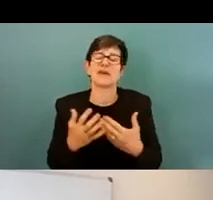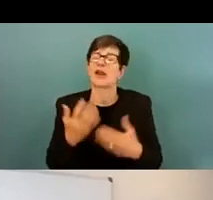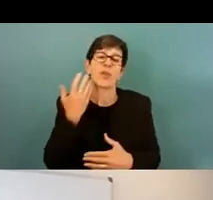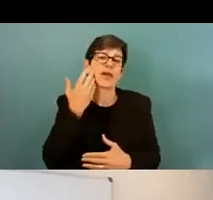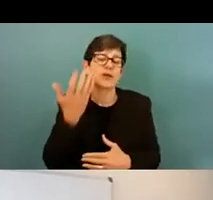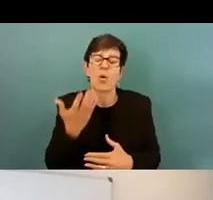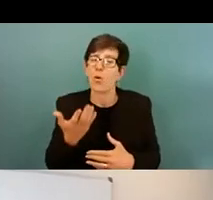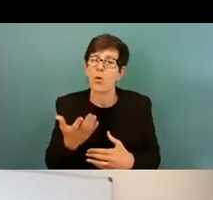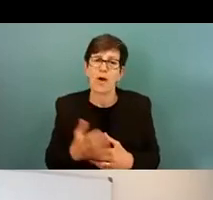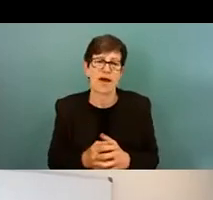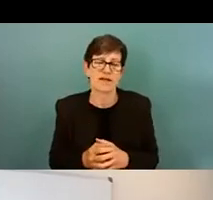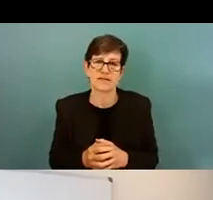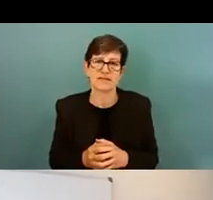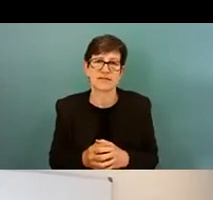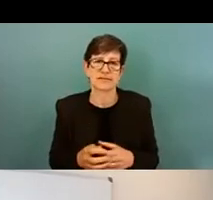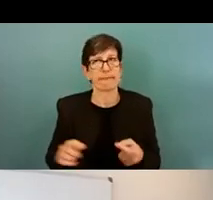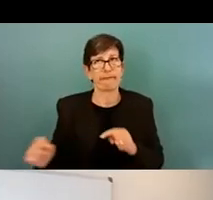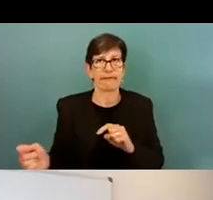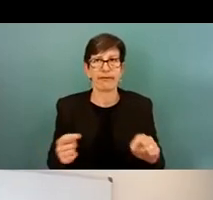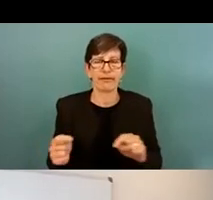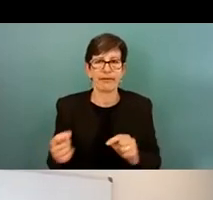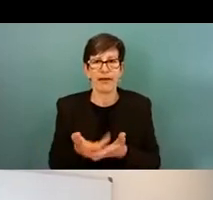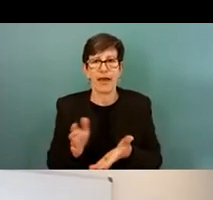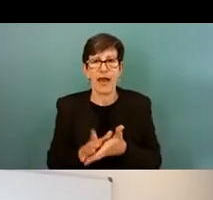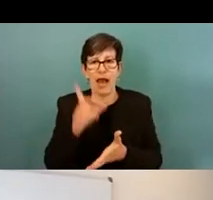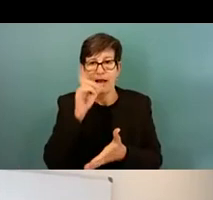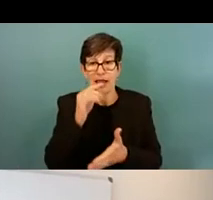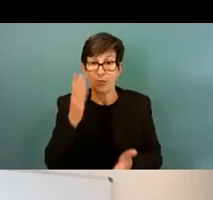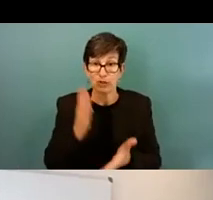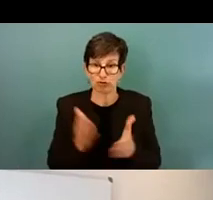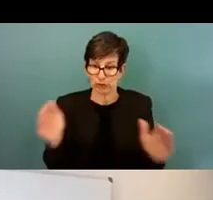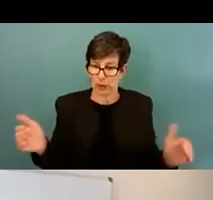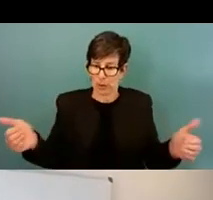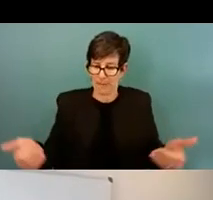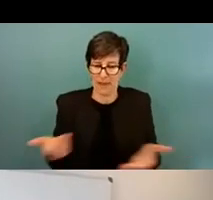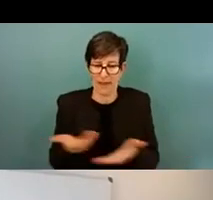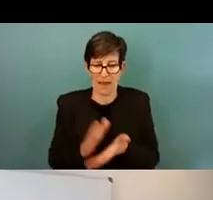about how to measure this and always controversies.